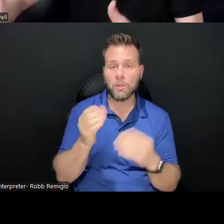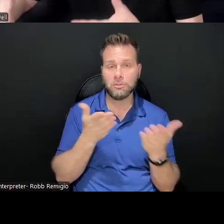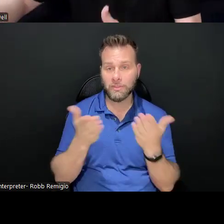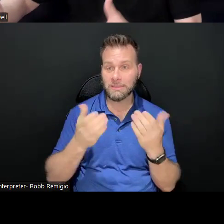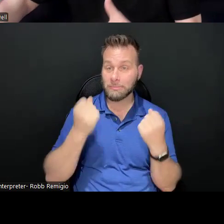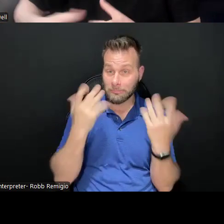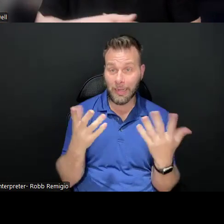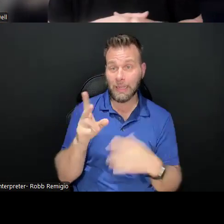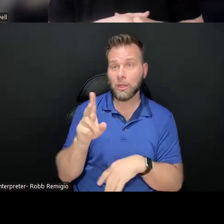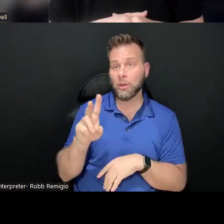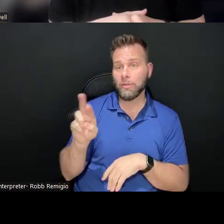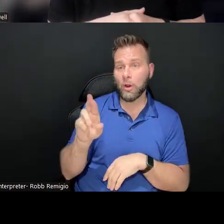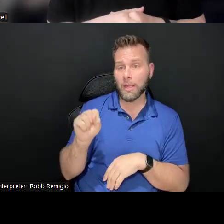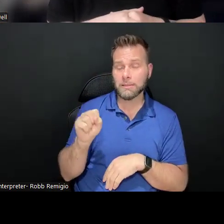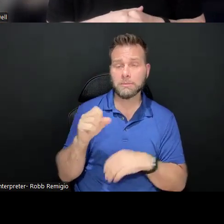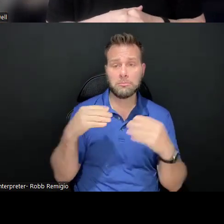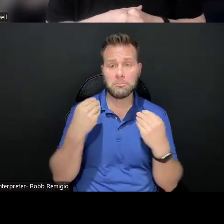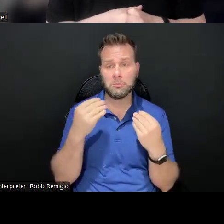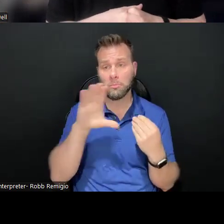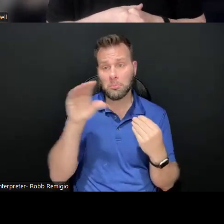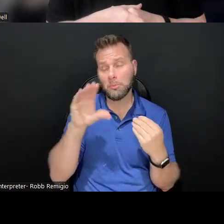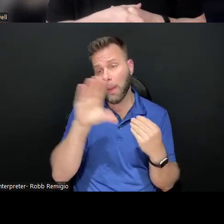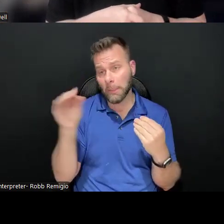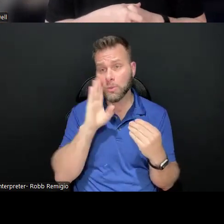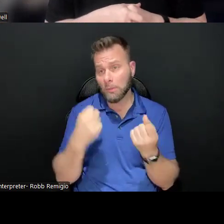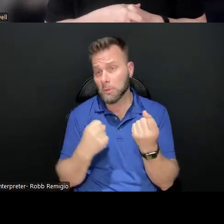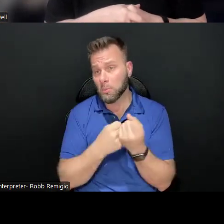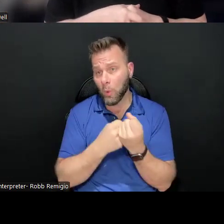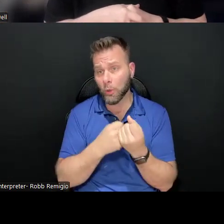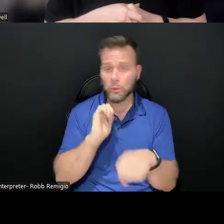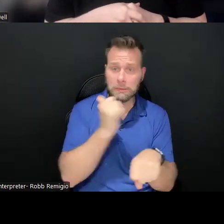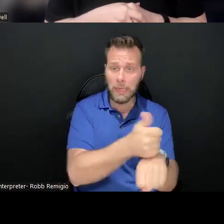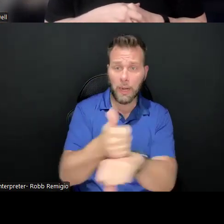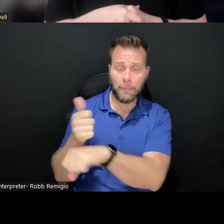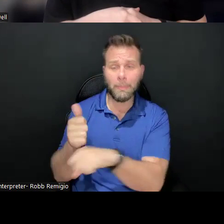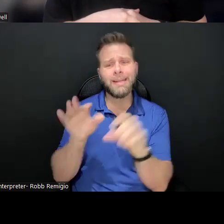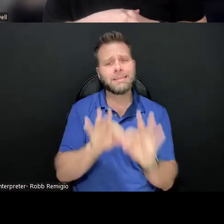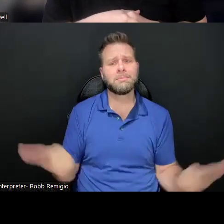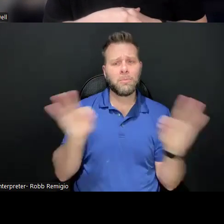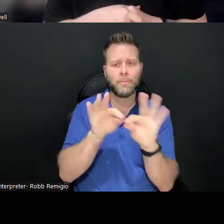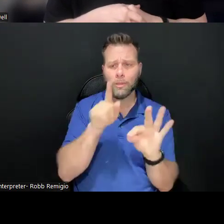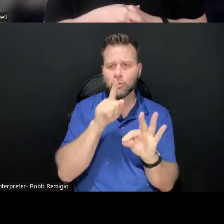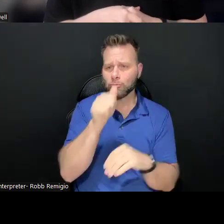Many Relay Service providers will be happy to assist you in But make sure you consider the things like video privacy and